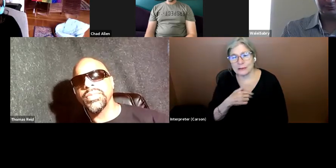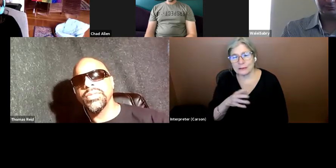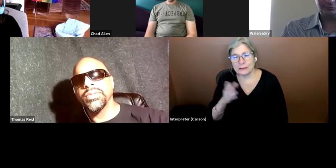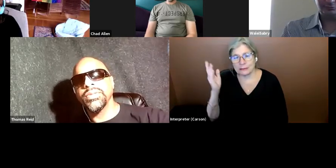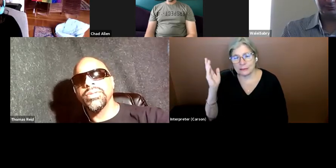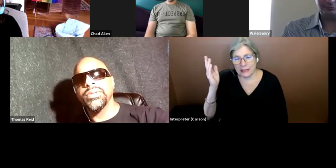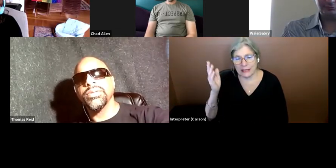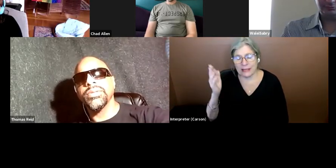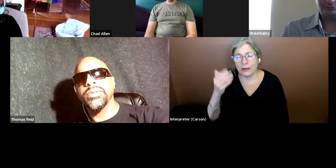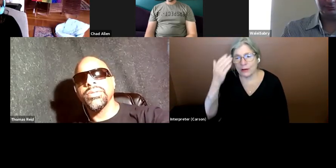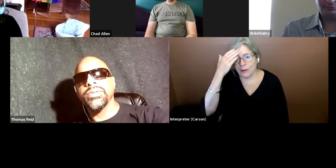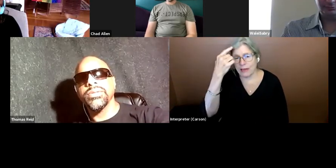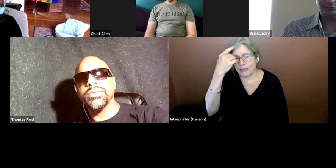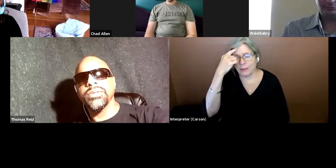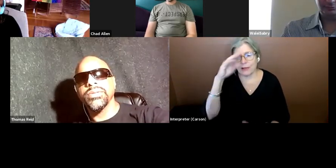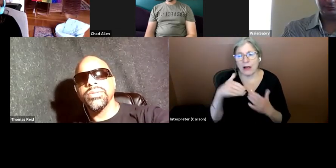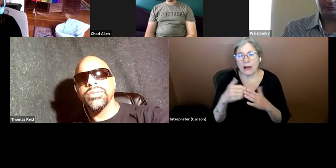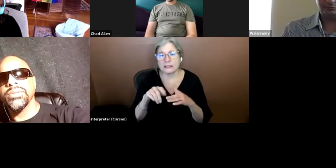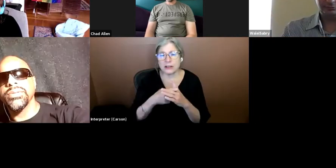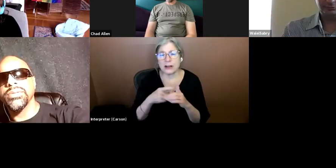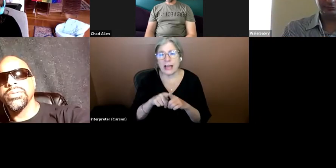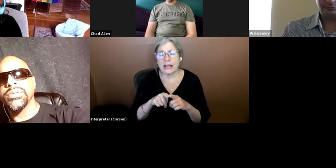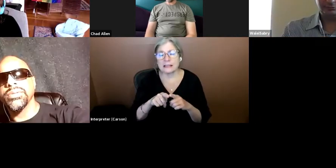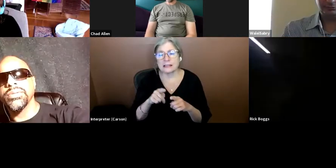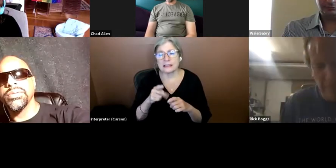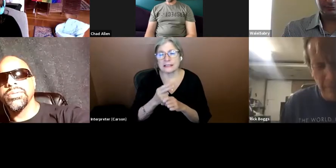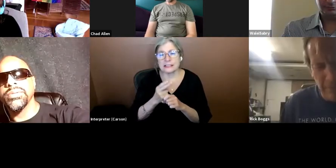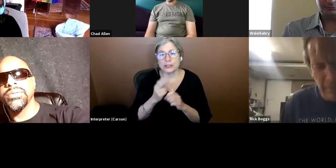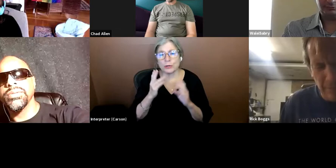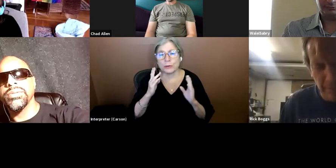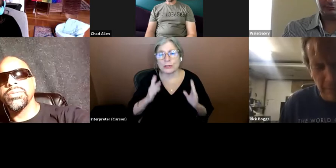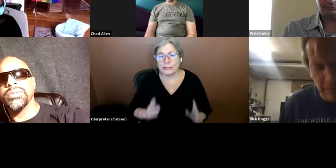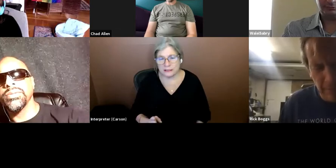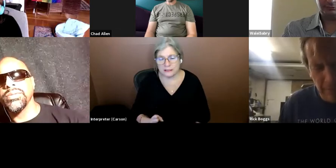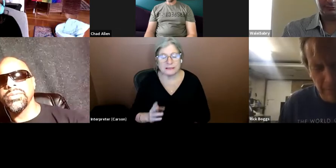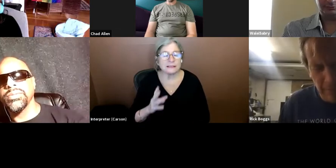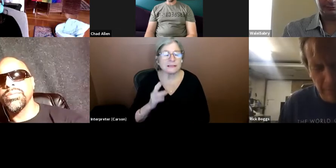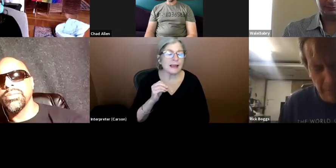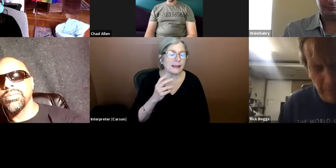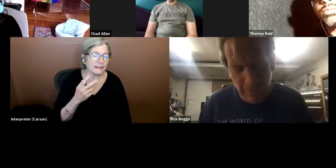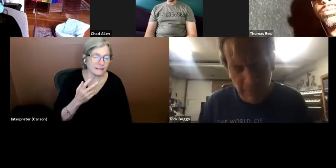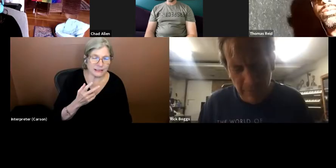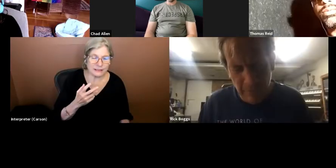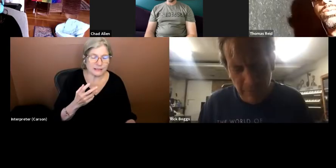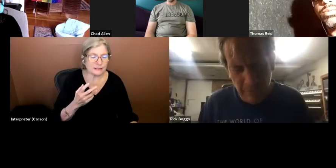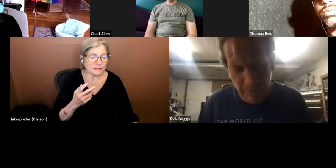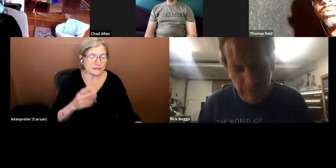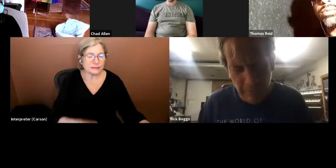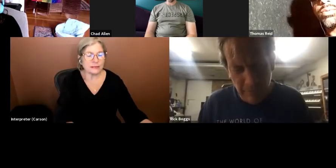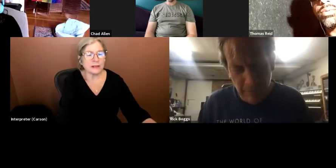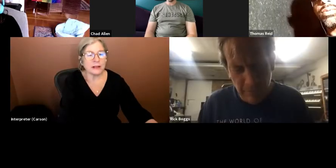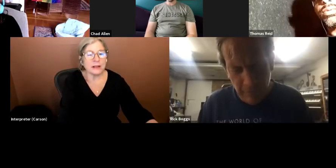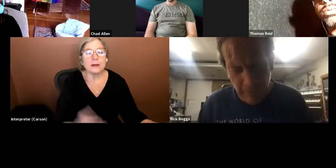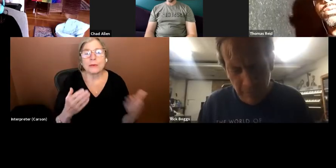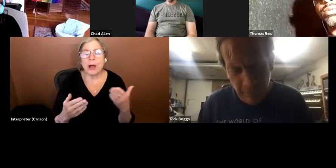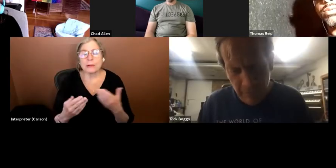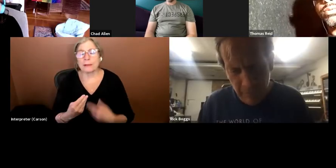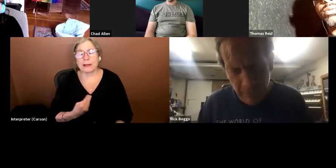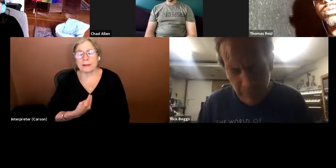You know, I think we all start as consumers and eventually probably get inspired to come